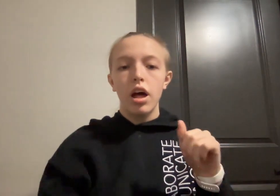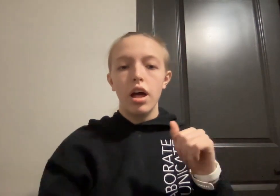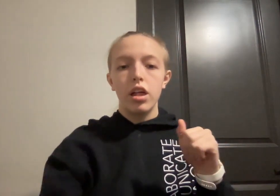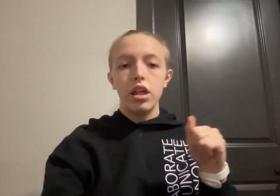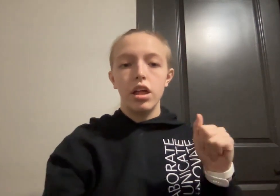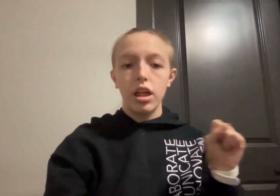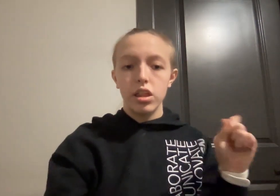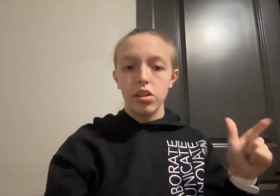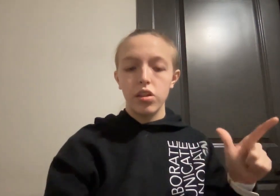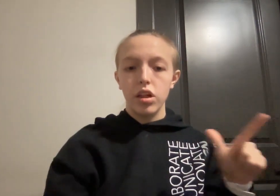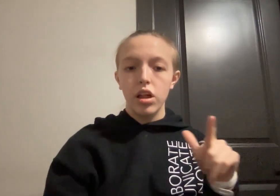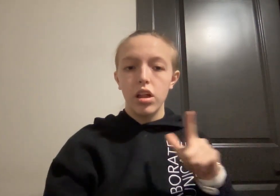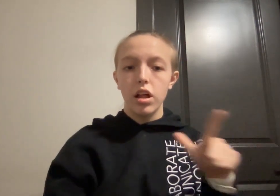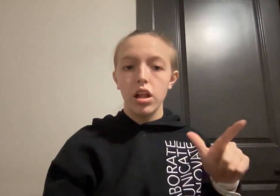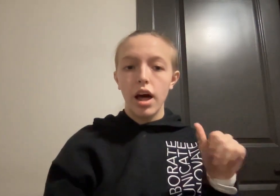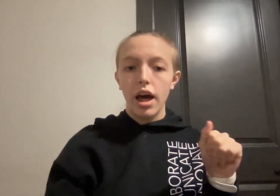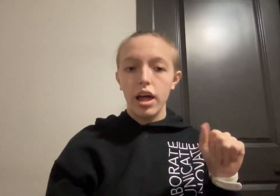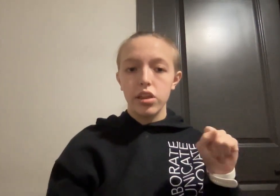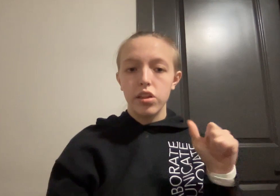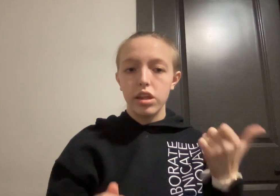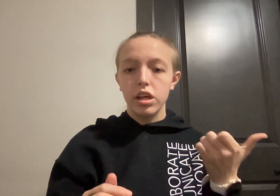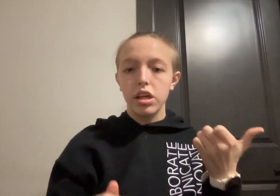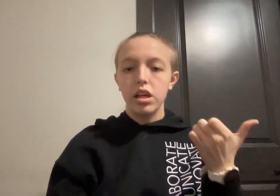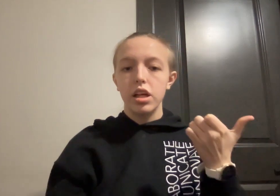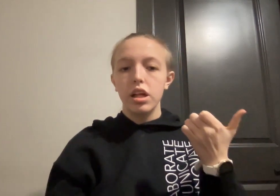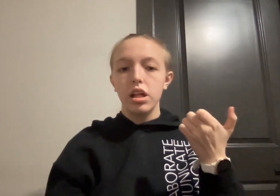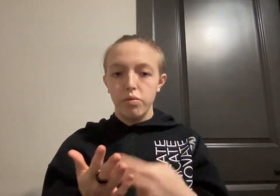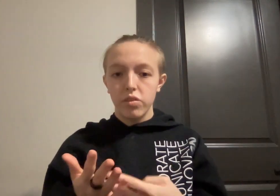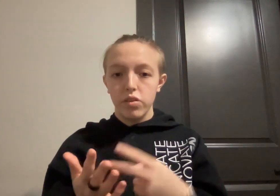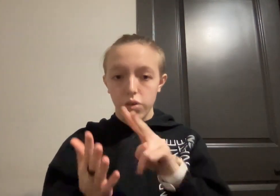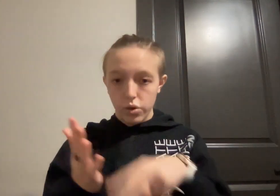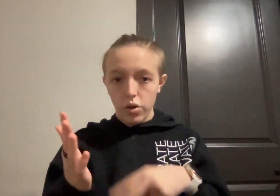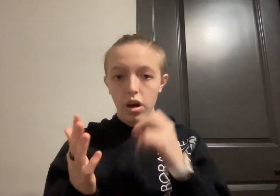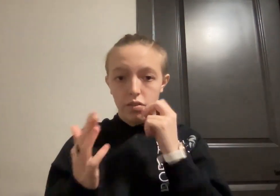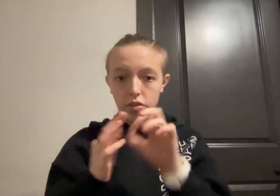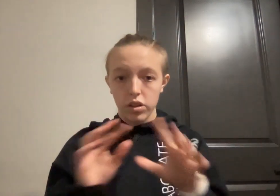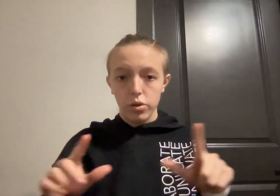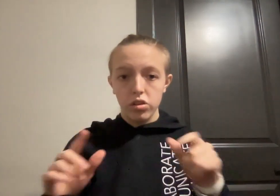as well as the view of language